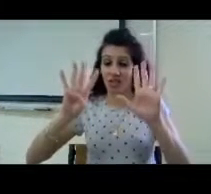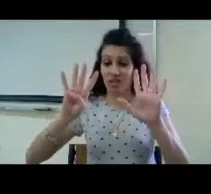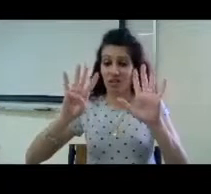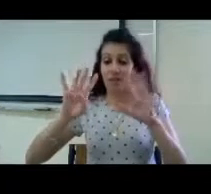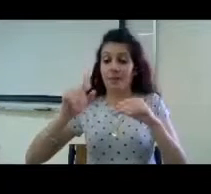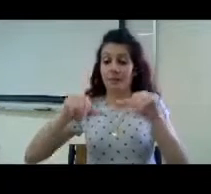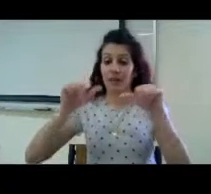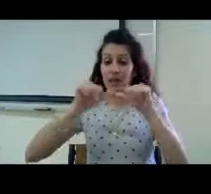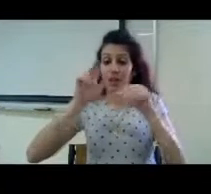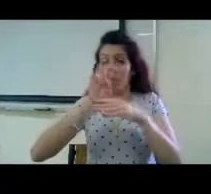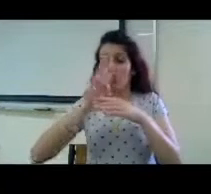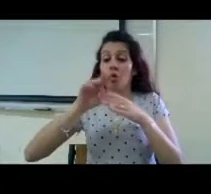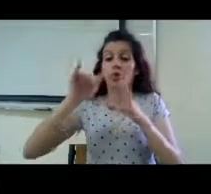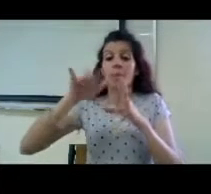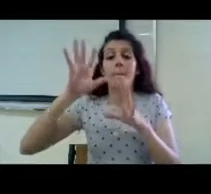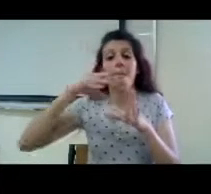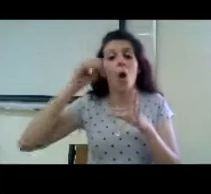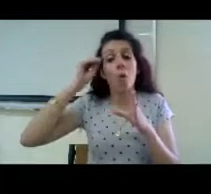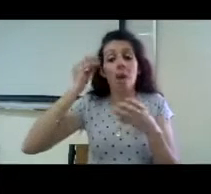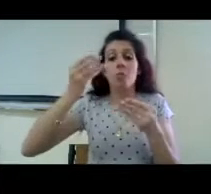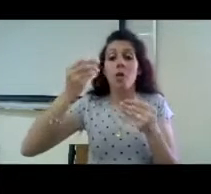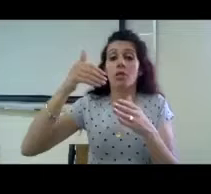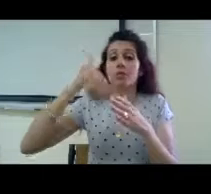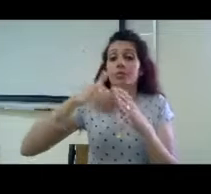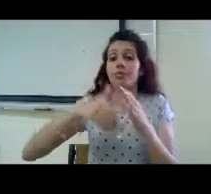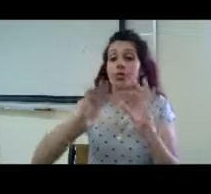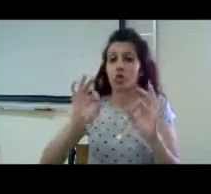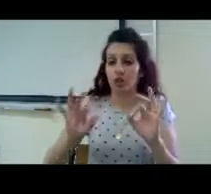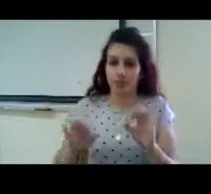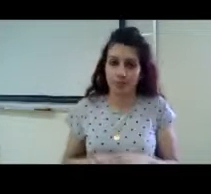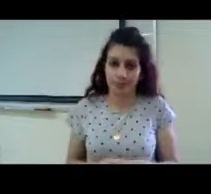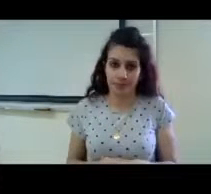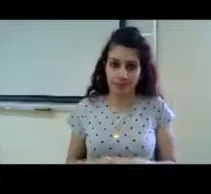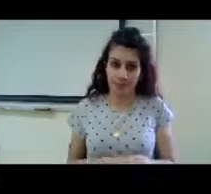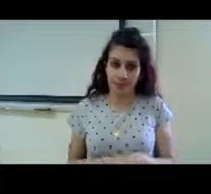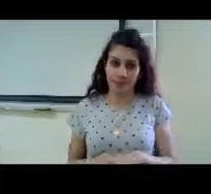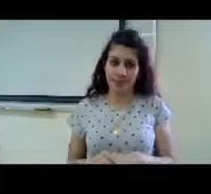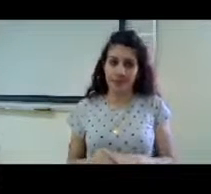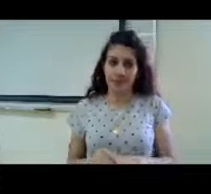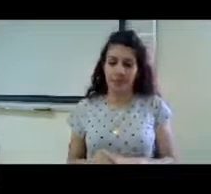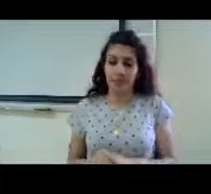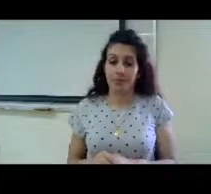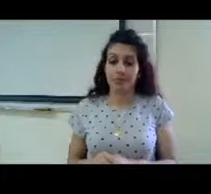about Calibri but there are also others to come notepad Microsoft learner Center